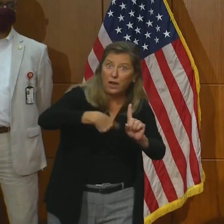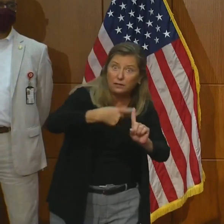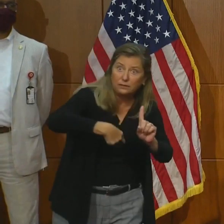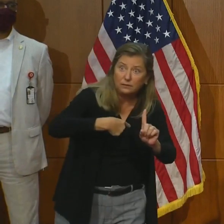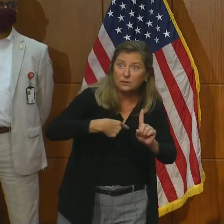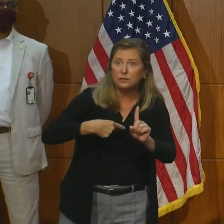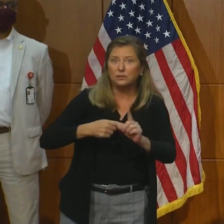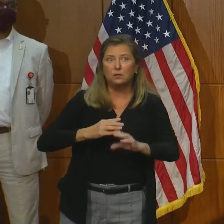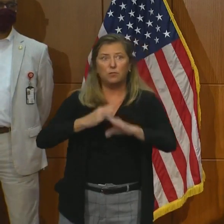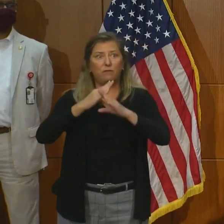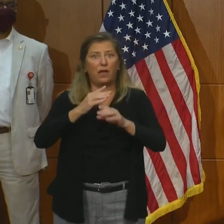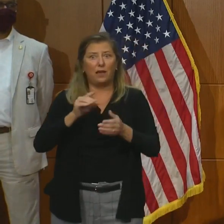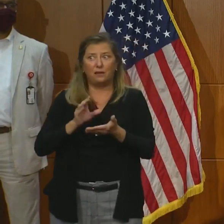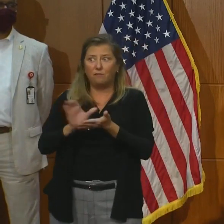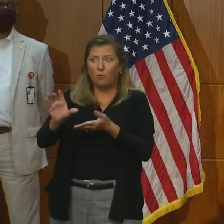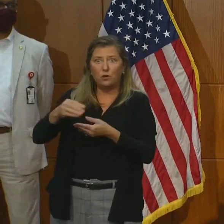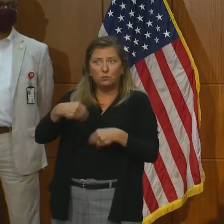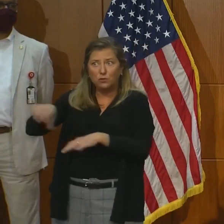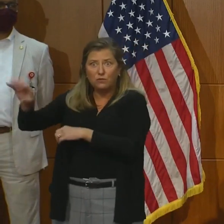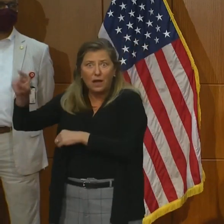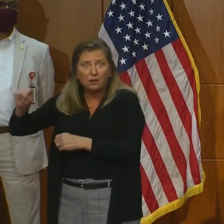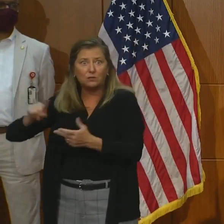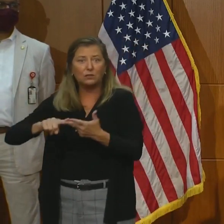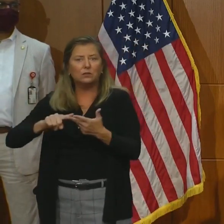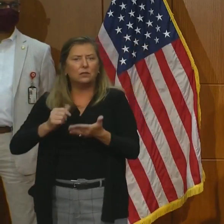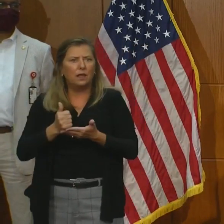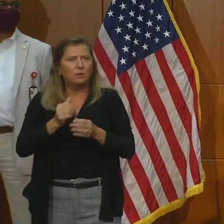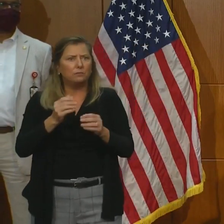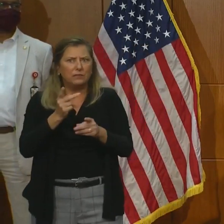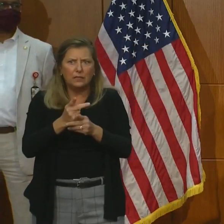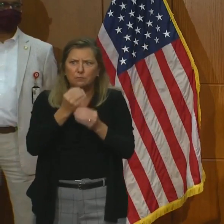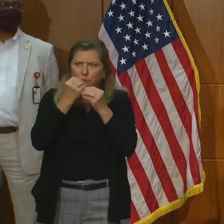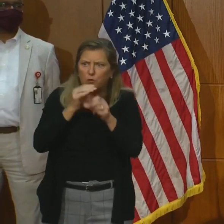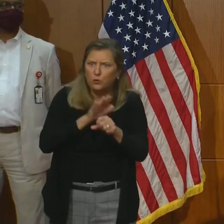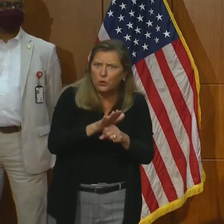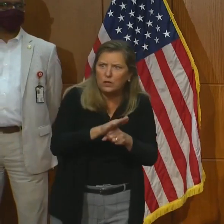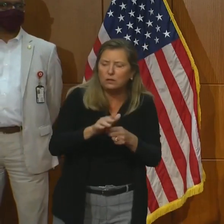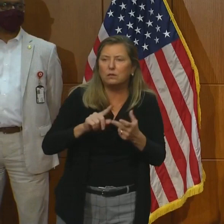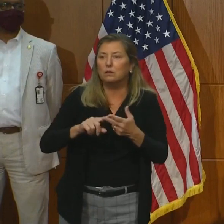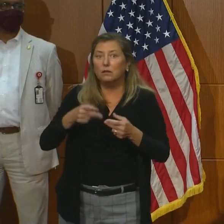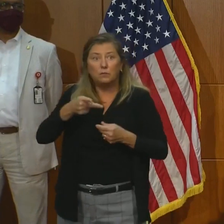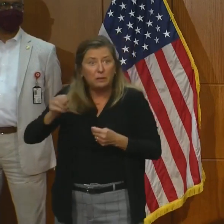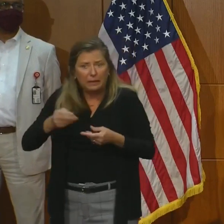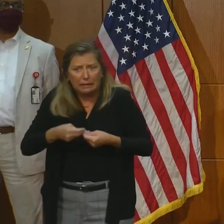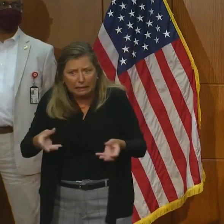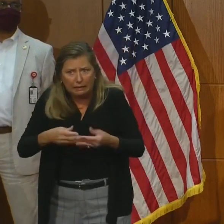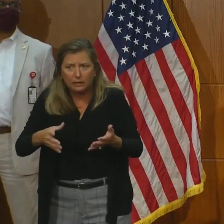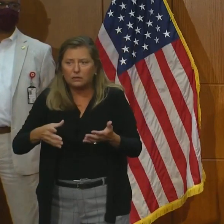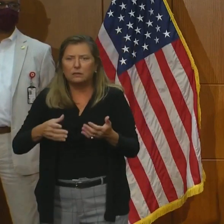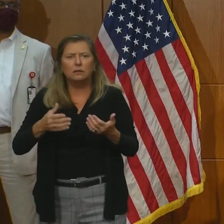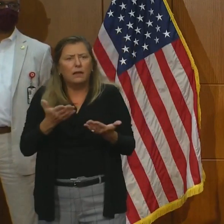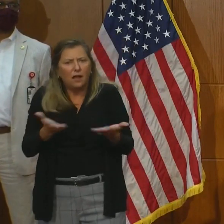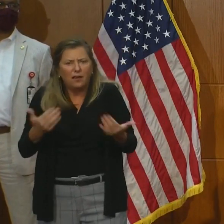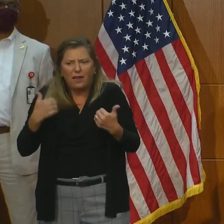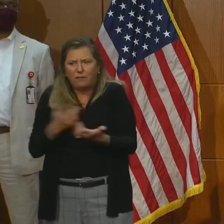HELP THEM DO THE THINGS THAT WE ALL WANT TO SEE. FROM RENT ASSISTANCE AND EVICTION PART